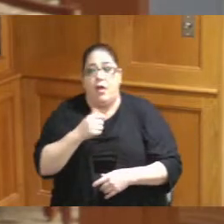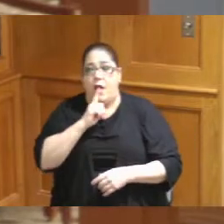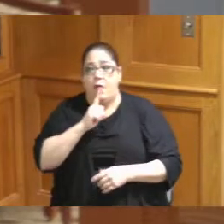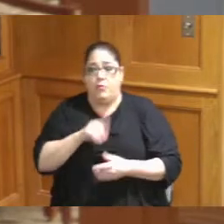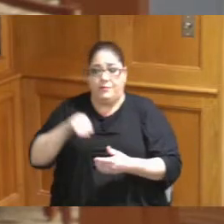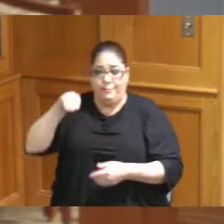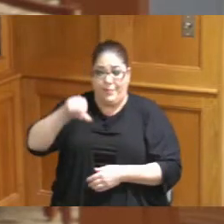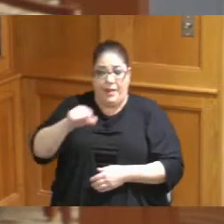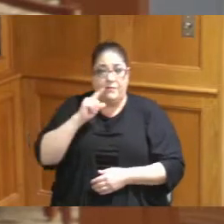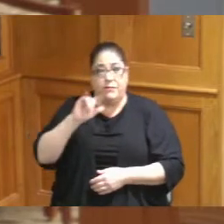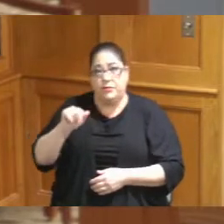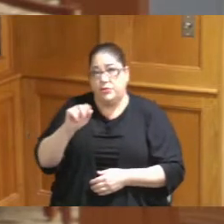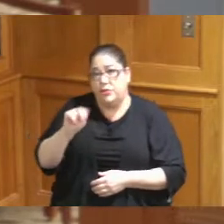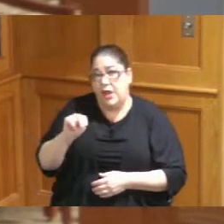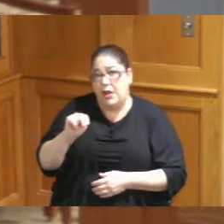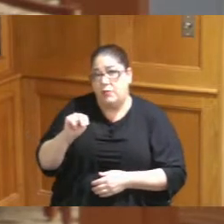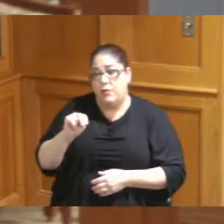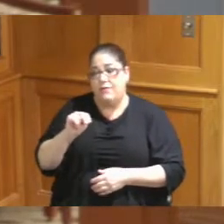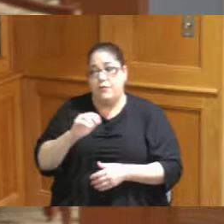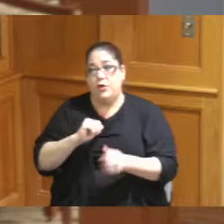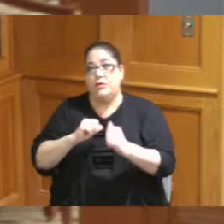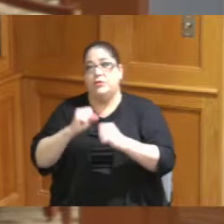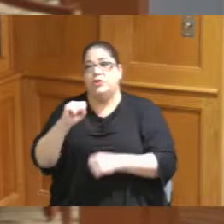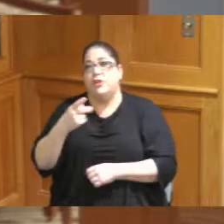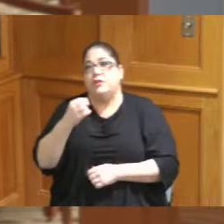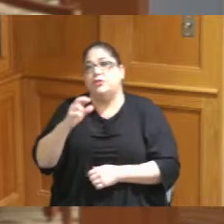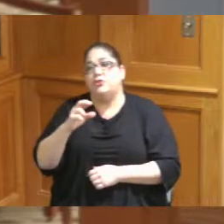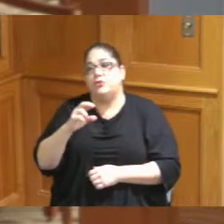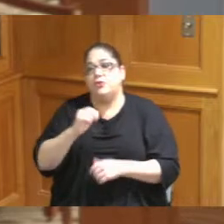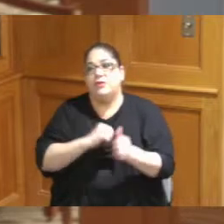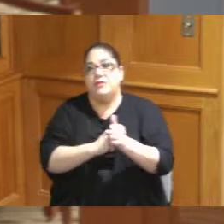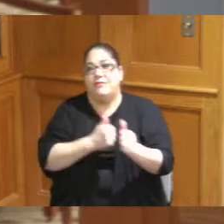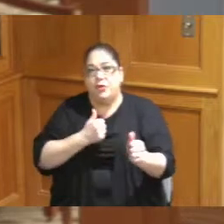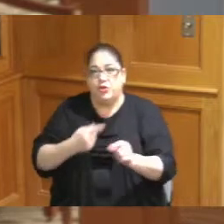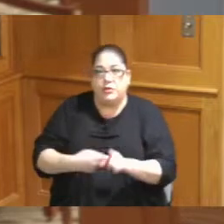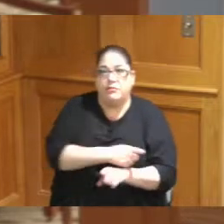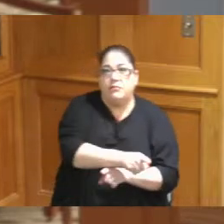January in the shelter diversion program was over two hundred thousand dollars in rental assistance